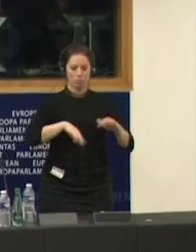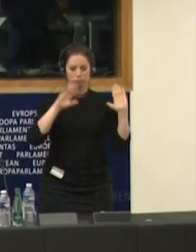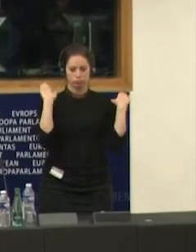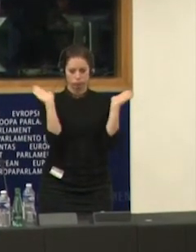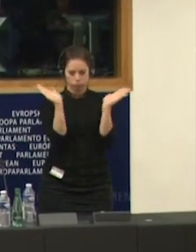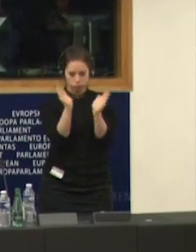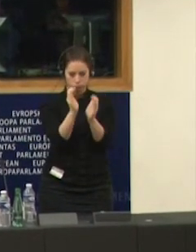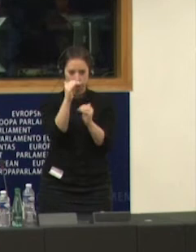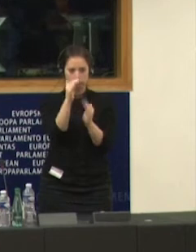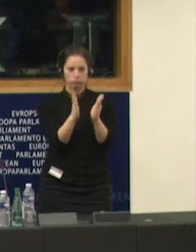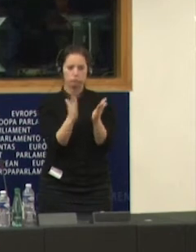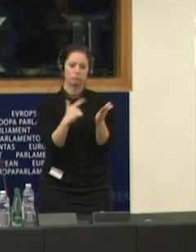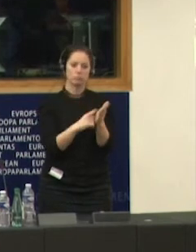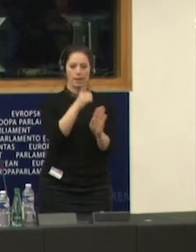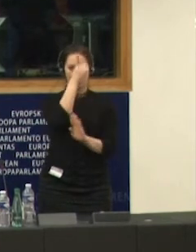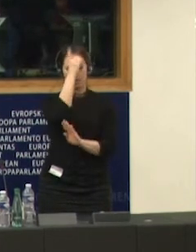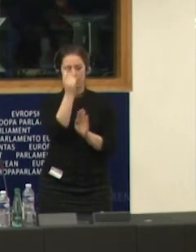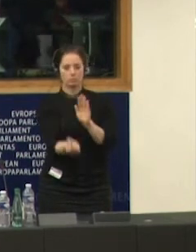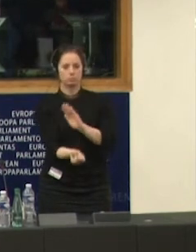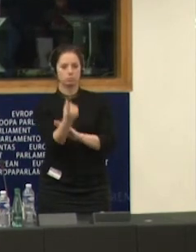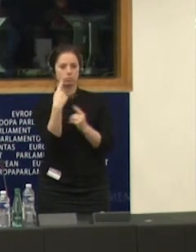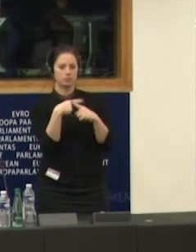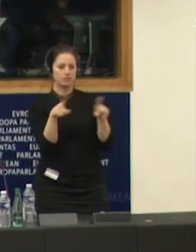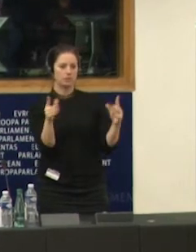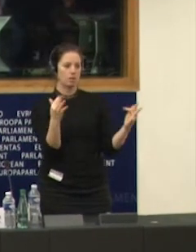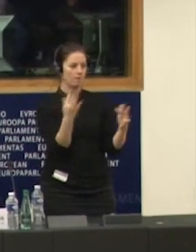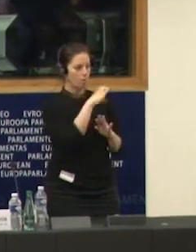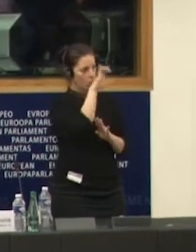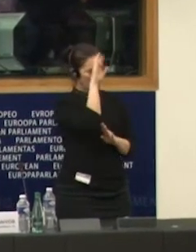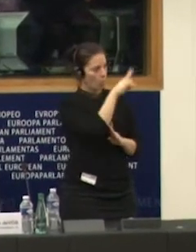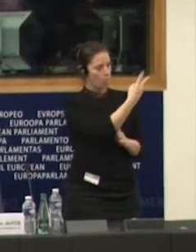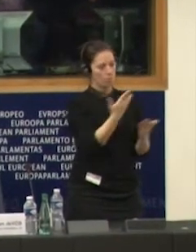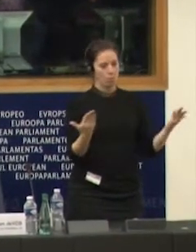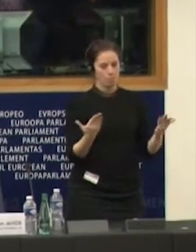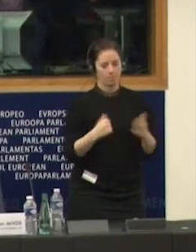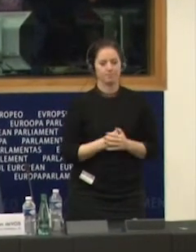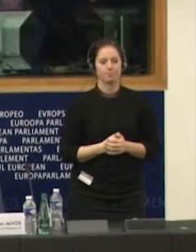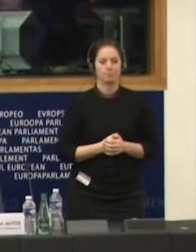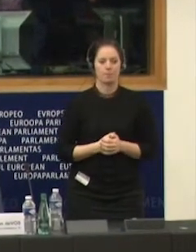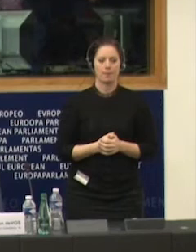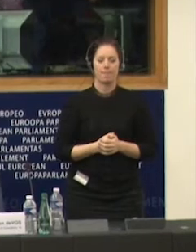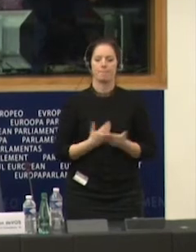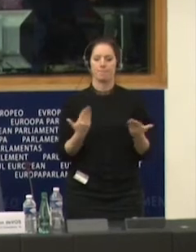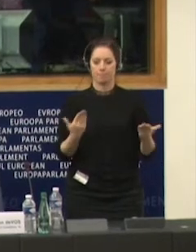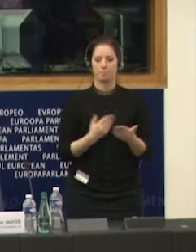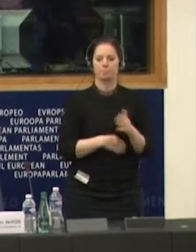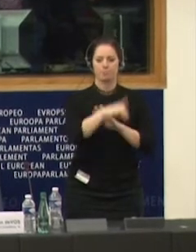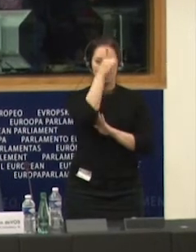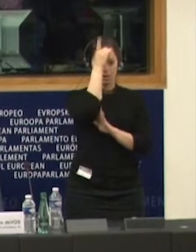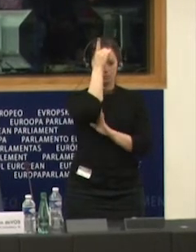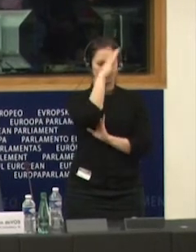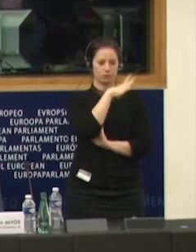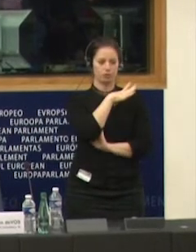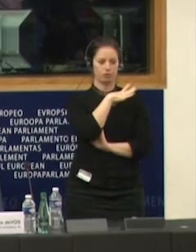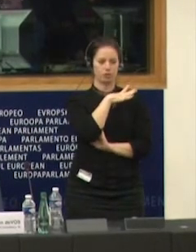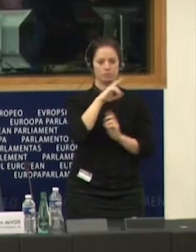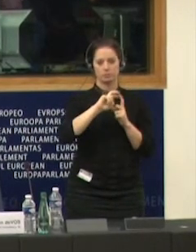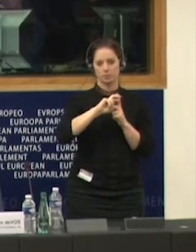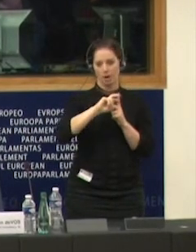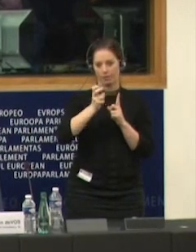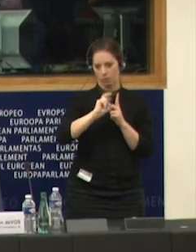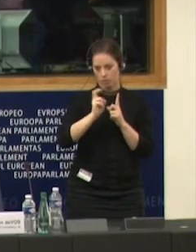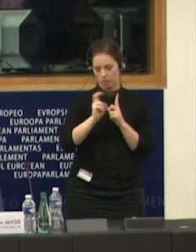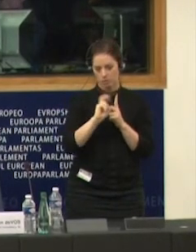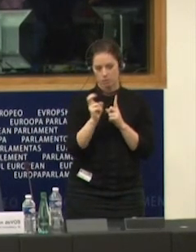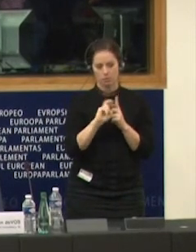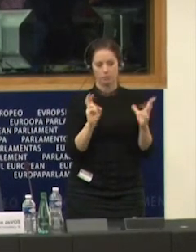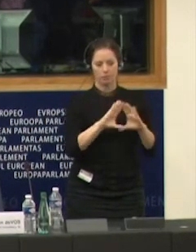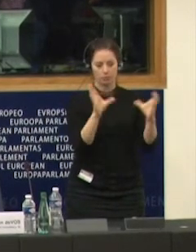to organise and run. What is the dual training system? The dual vocational training system involves parallel practical and